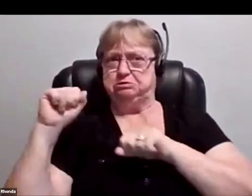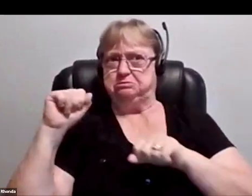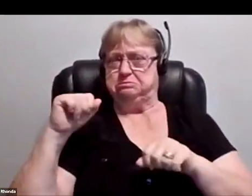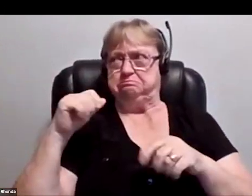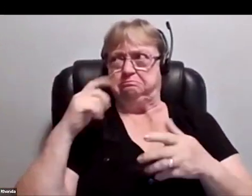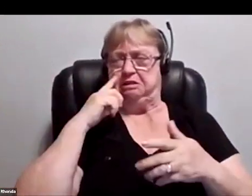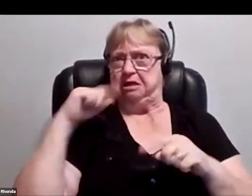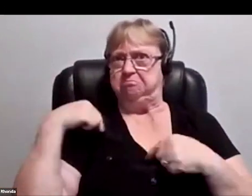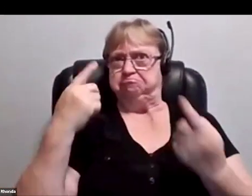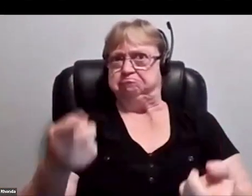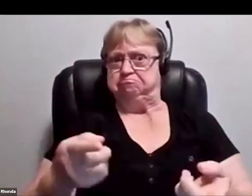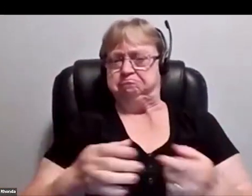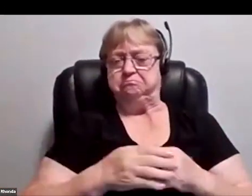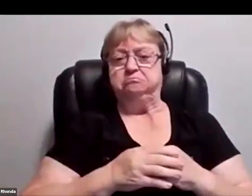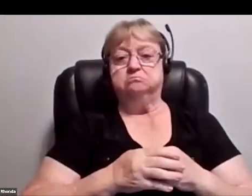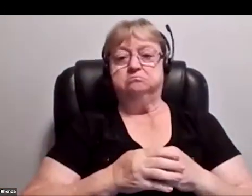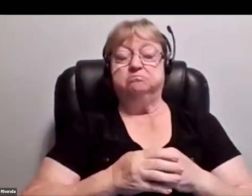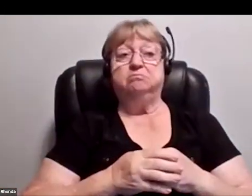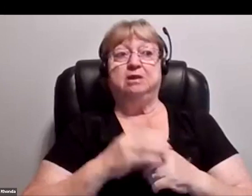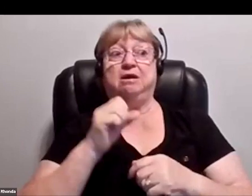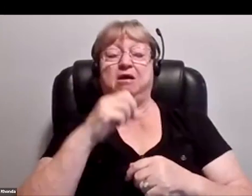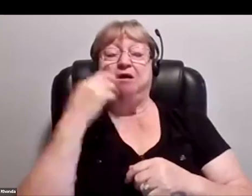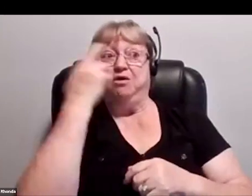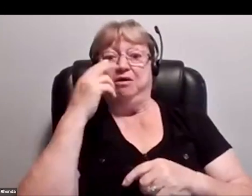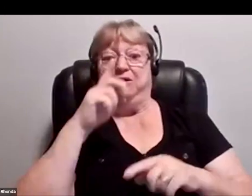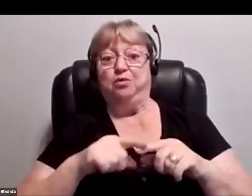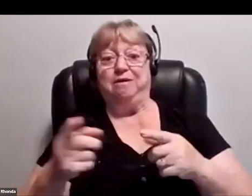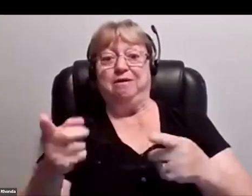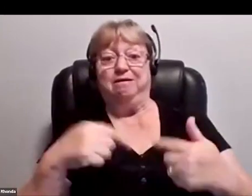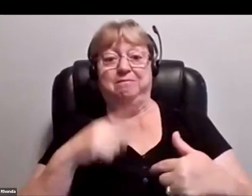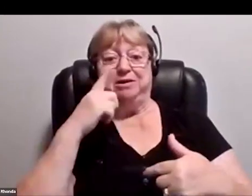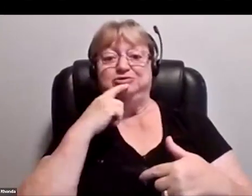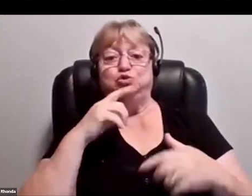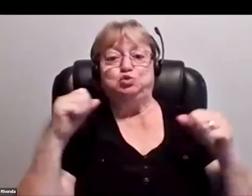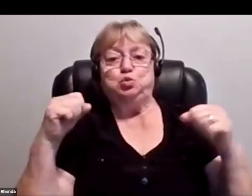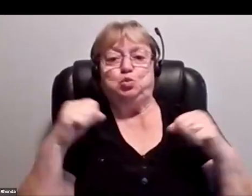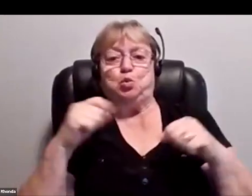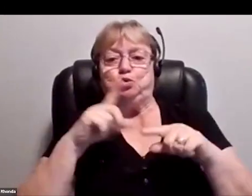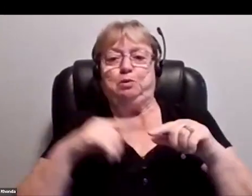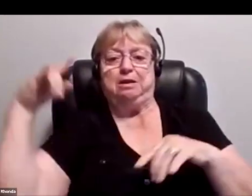Sorry, the reason they can't come in is because it's too cold to land a plane here. They will just either freeze